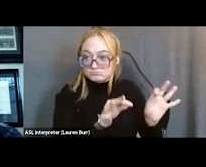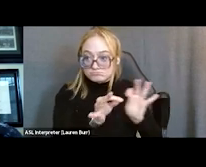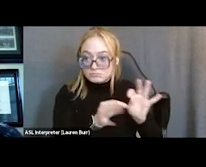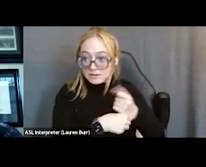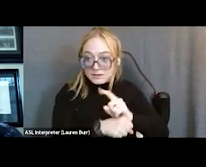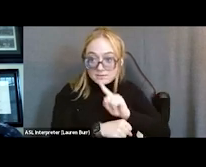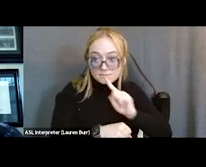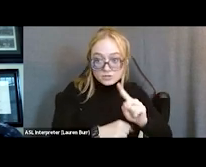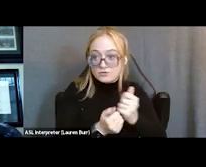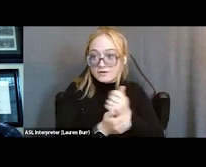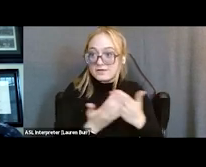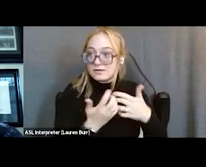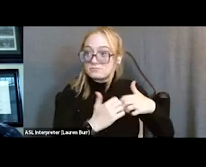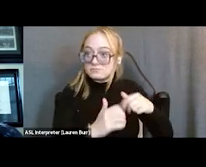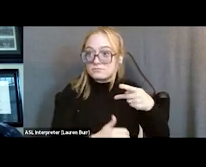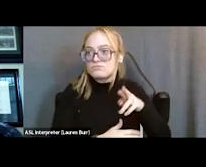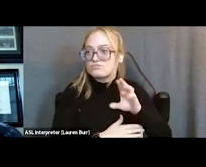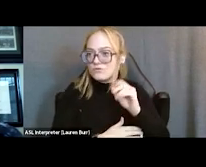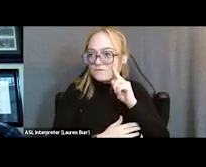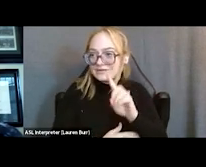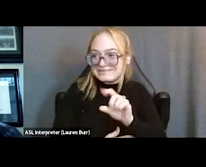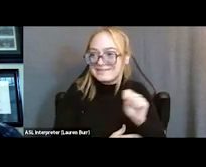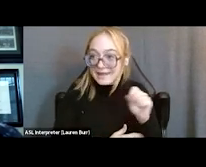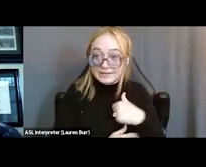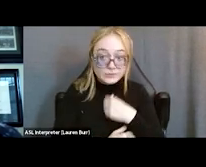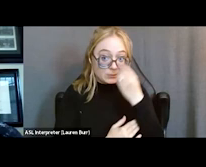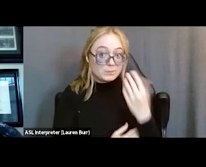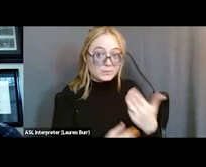which is the PRO for DDS, you know, know that there's a case coming